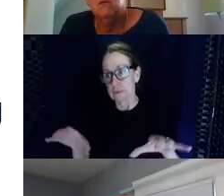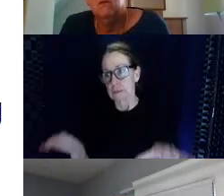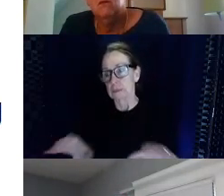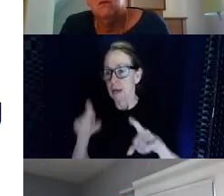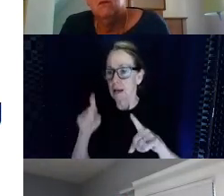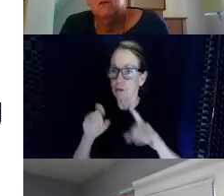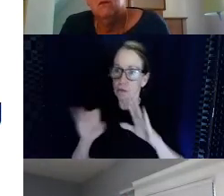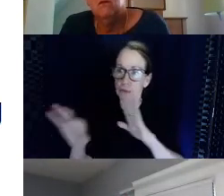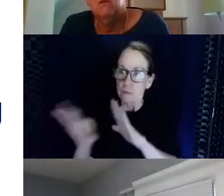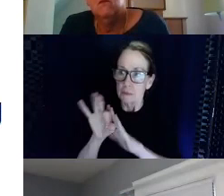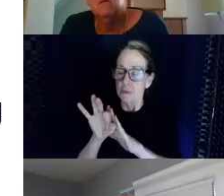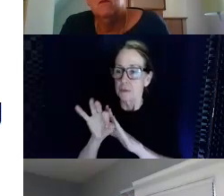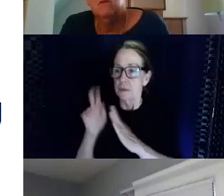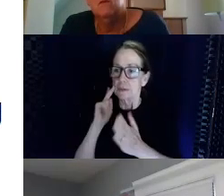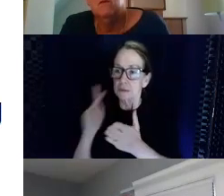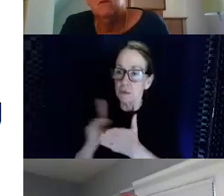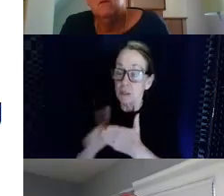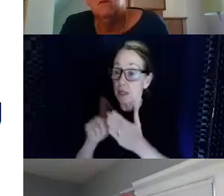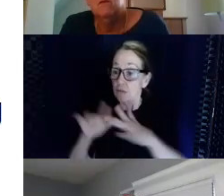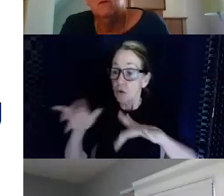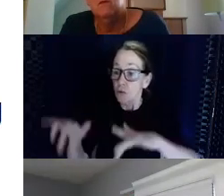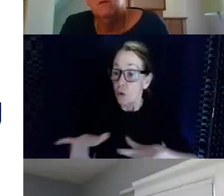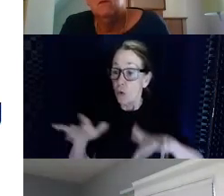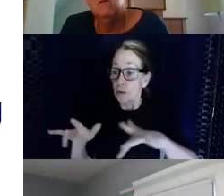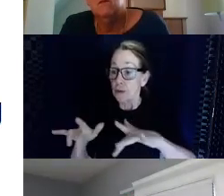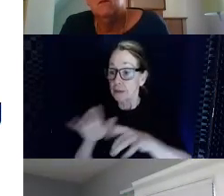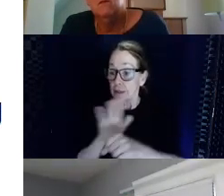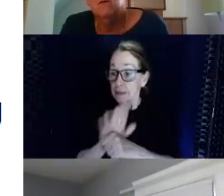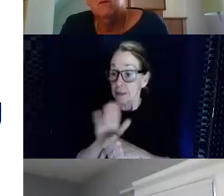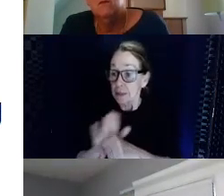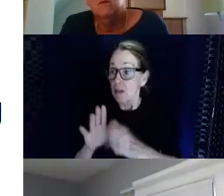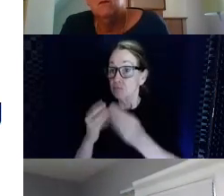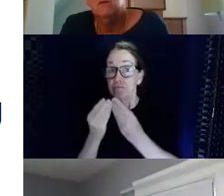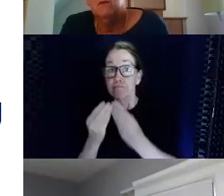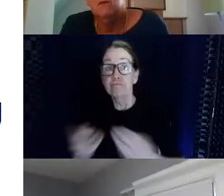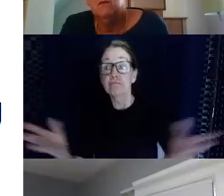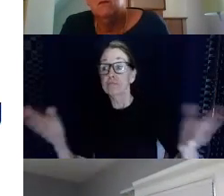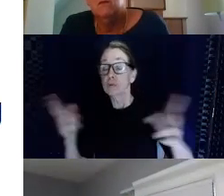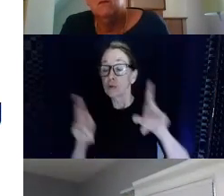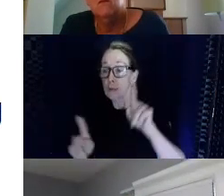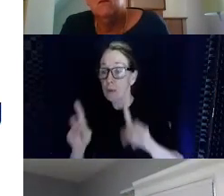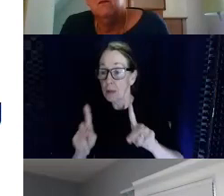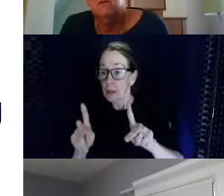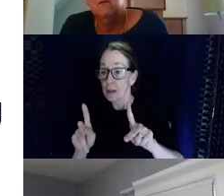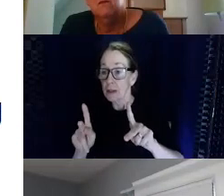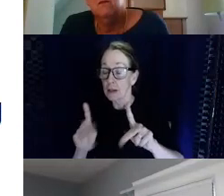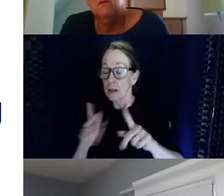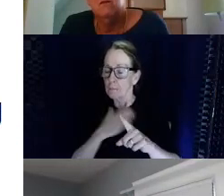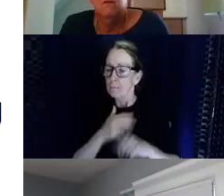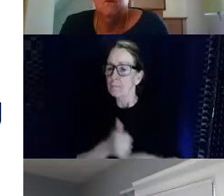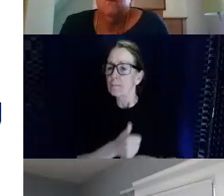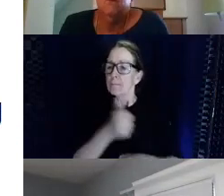IS THERE ANY WAY THAT WE CAN GET CLARIFICATION FROM LEGAL JUST TO KIND OF GET AN IDEA ABOUT ARE MEETING MINUTES REQUIRED IF THE MEETINGS ARE ALSO RECORDED?